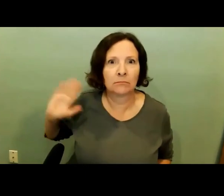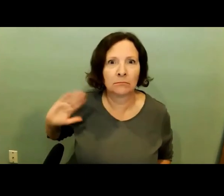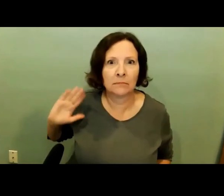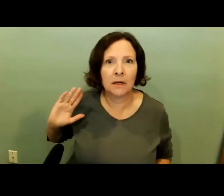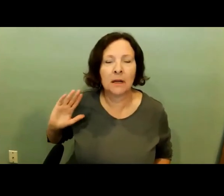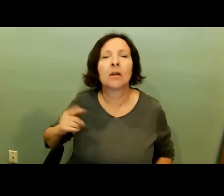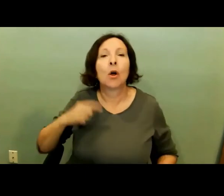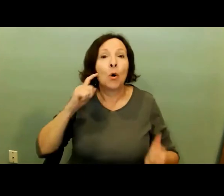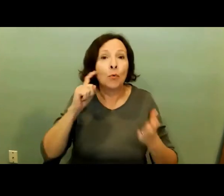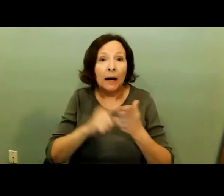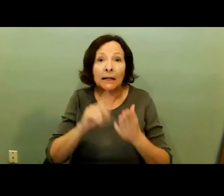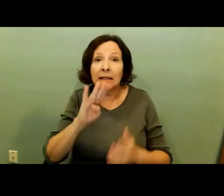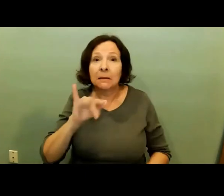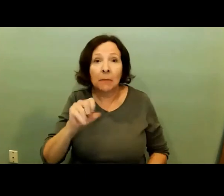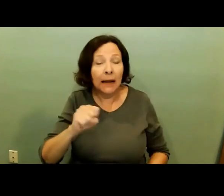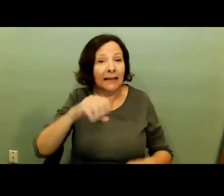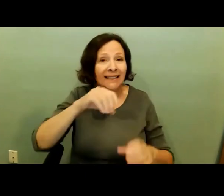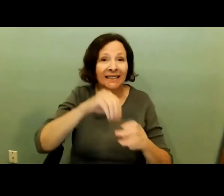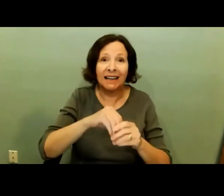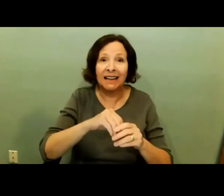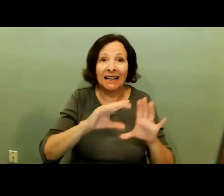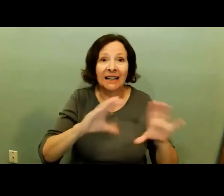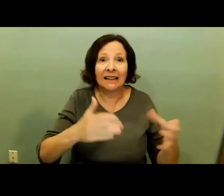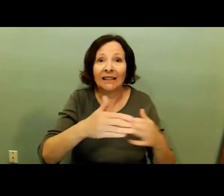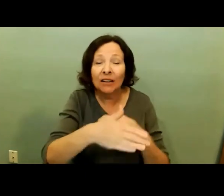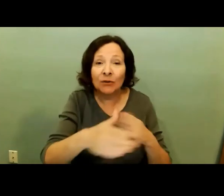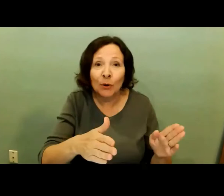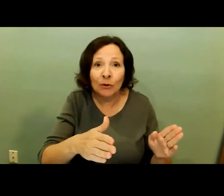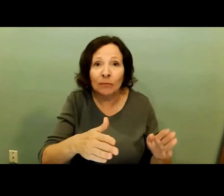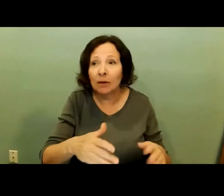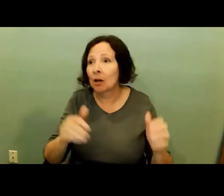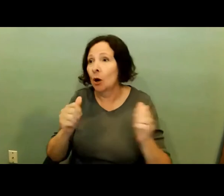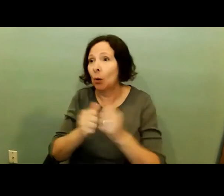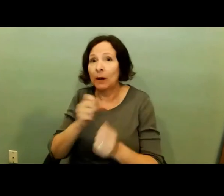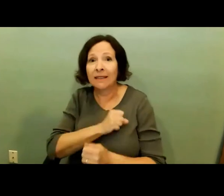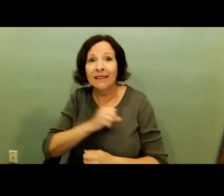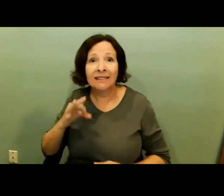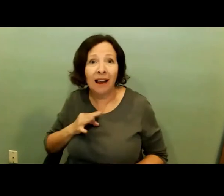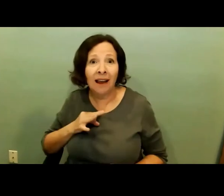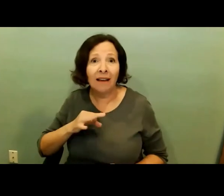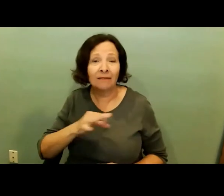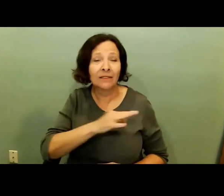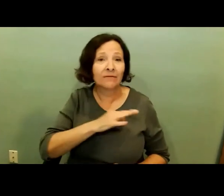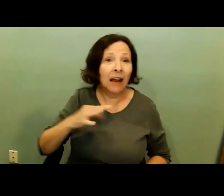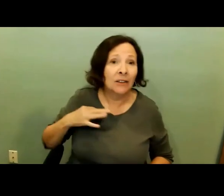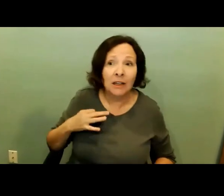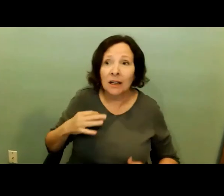in interaction with peers and faculty and staff and things that happen on and off campus I realize